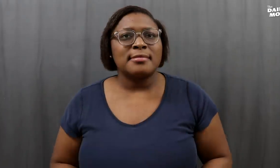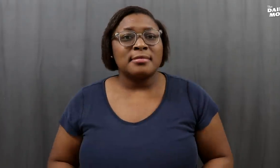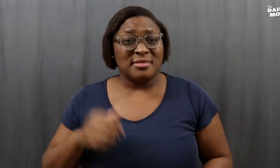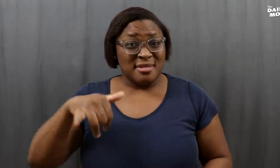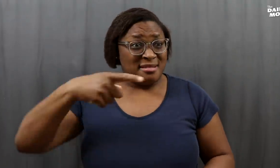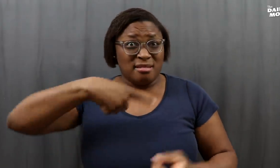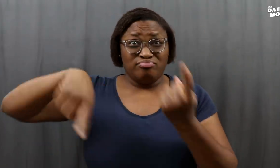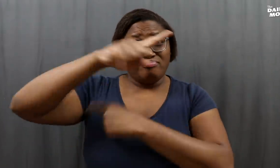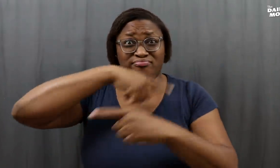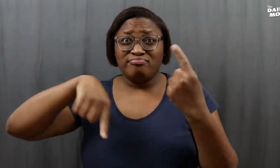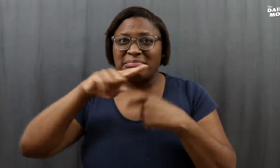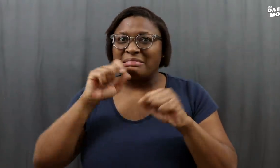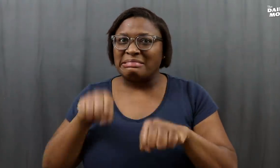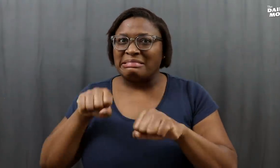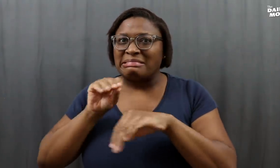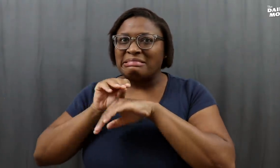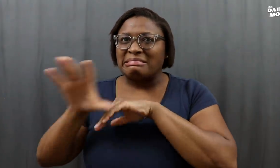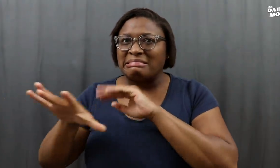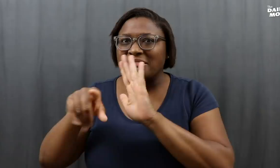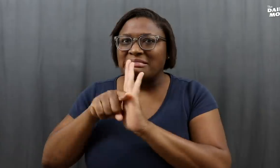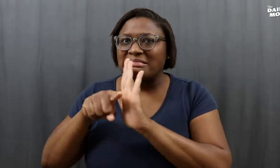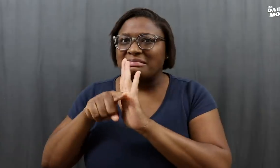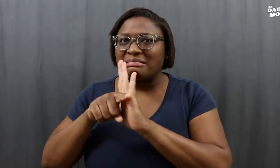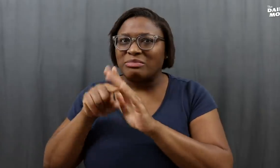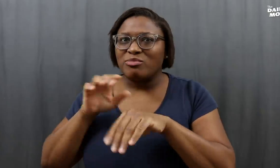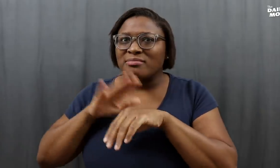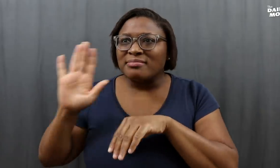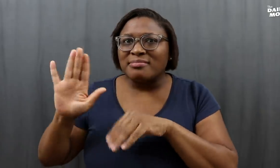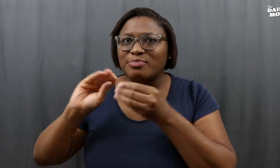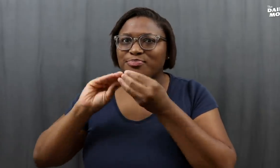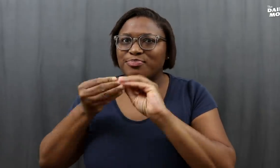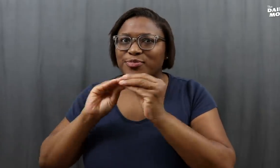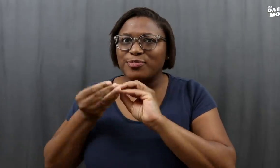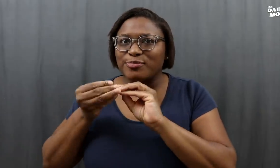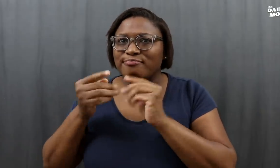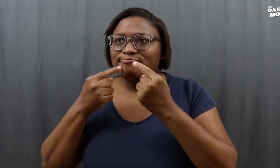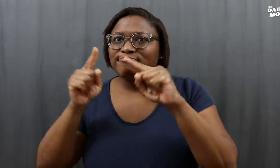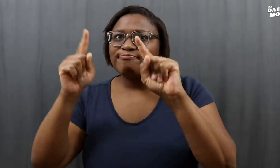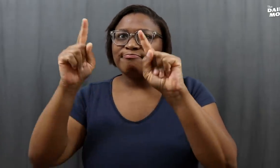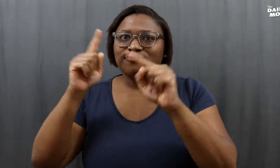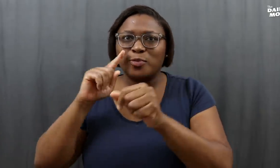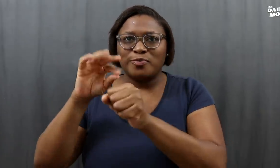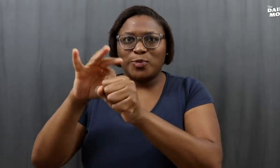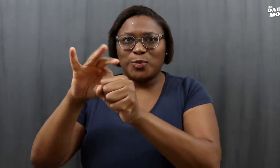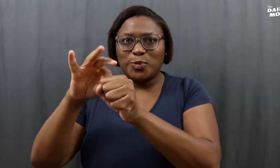but this controversy could negatively affect those numbers.